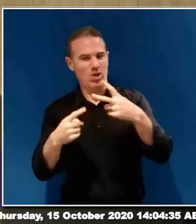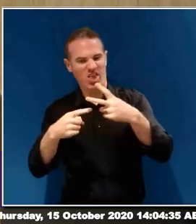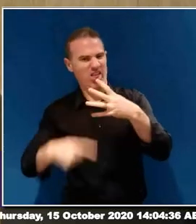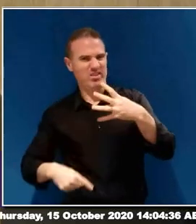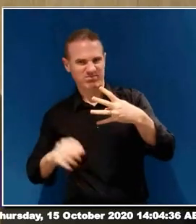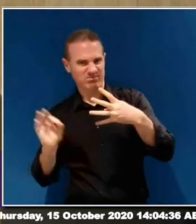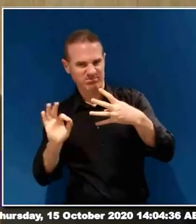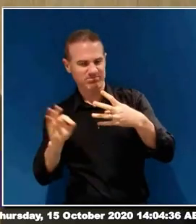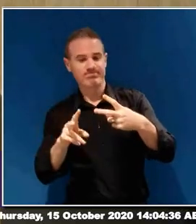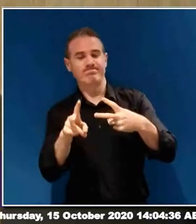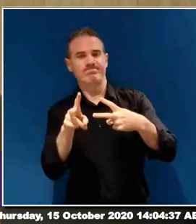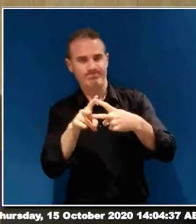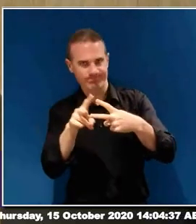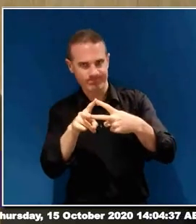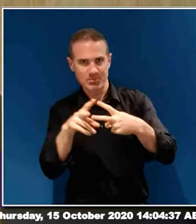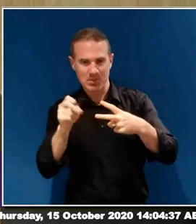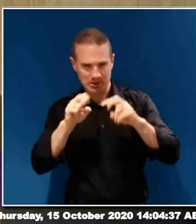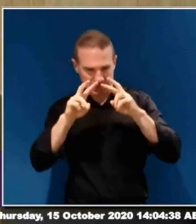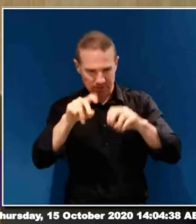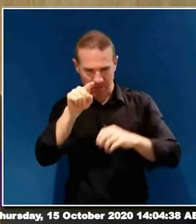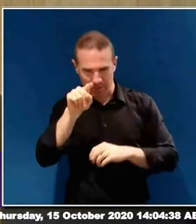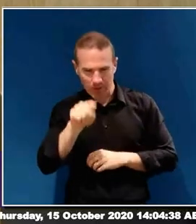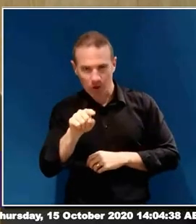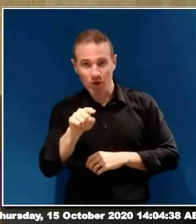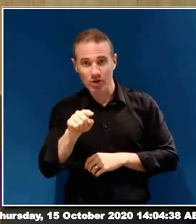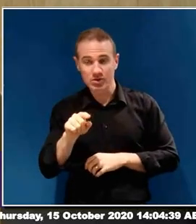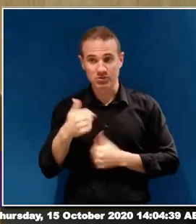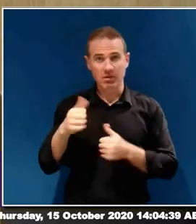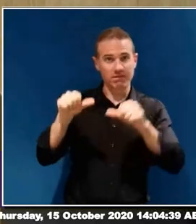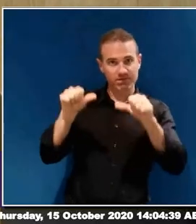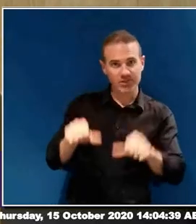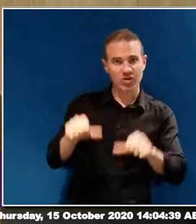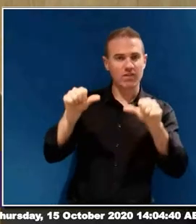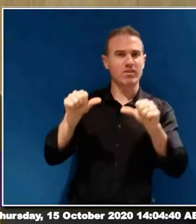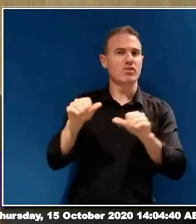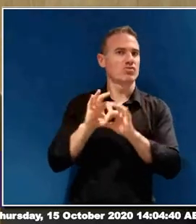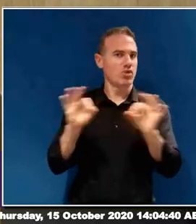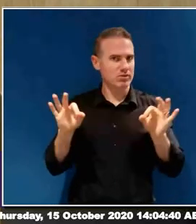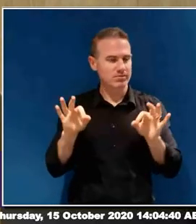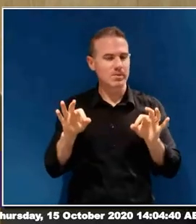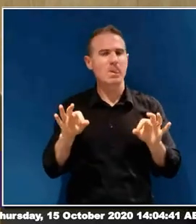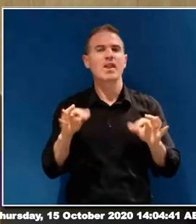doing the assessments required, the cognitive and adaptive behaviour assessments